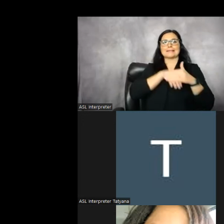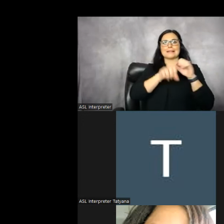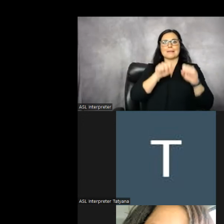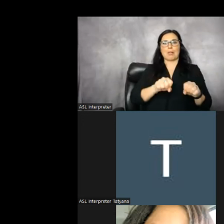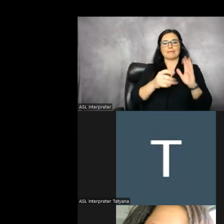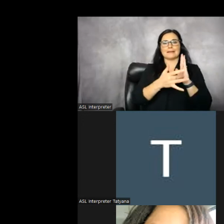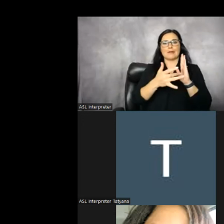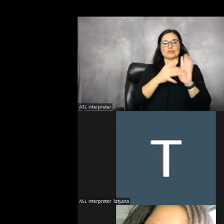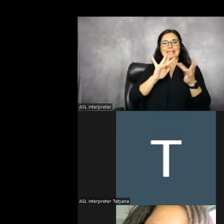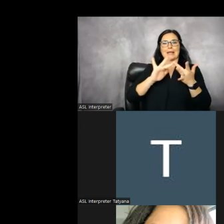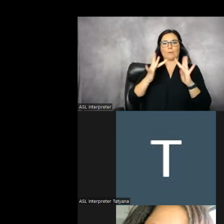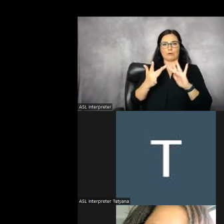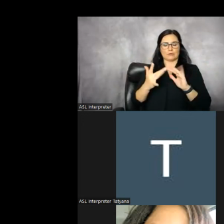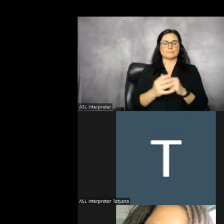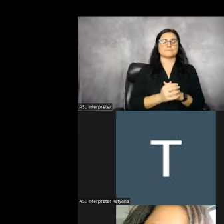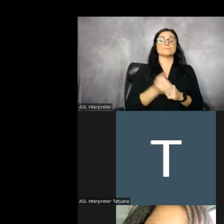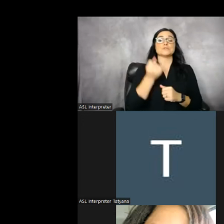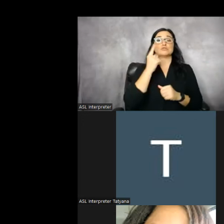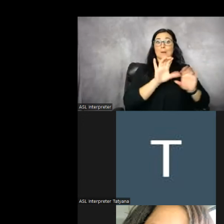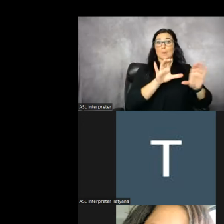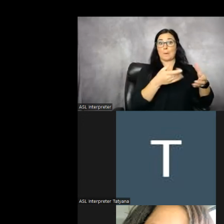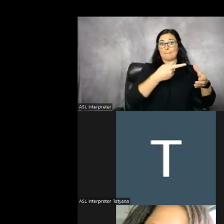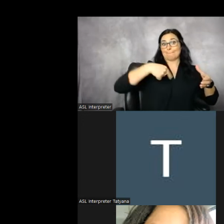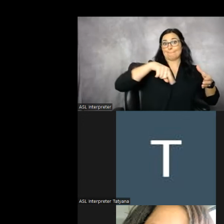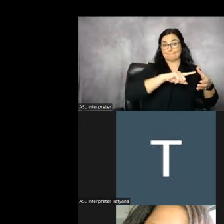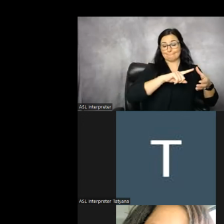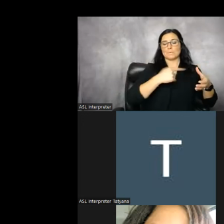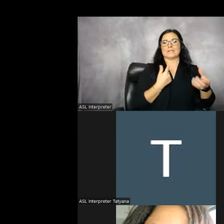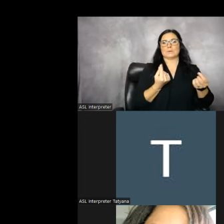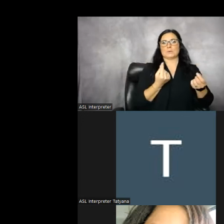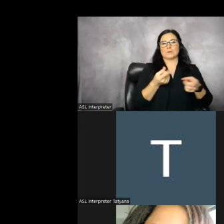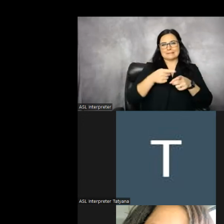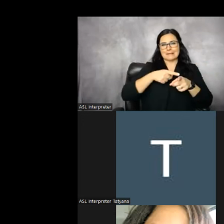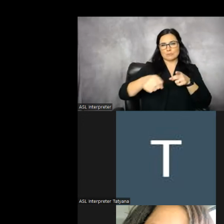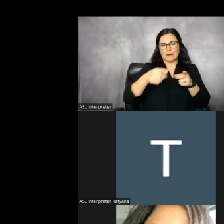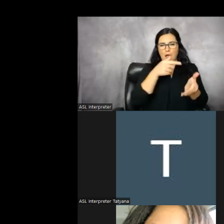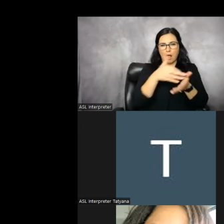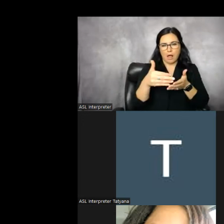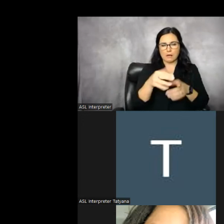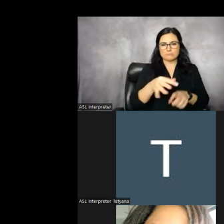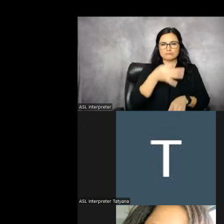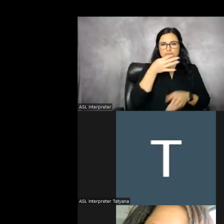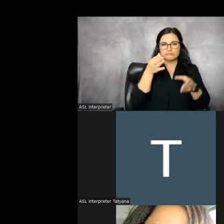And basically, we were a group of subject matter experts that were a shared services group that provided guidance